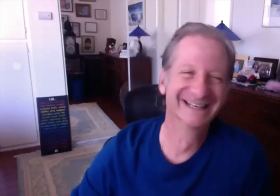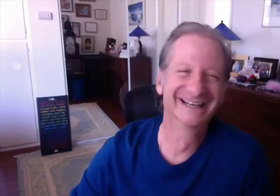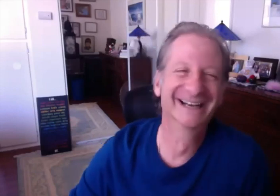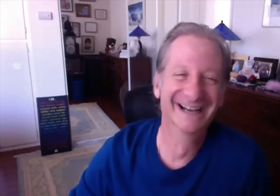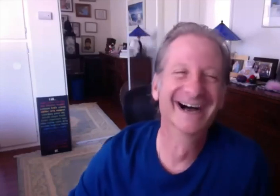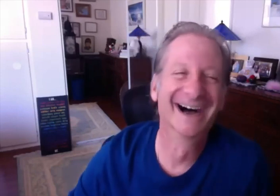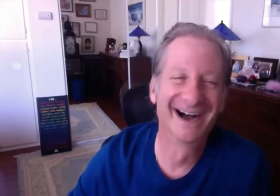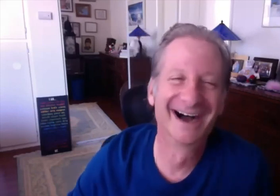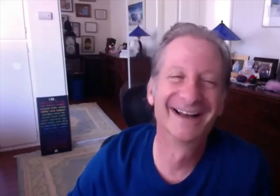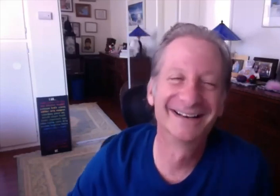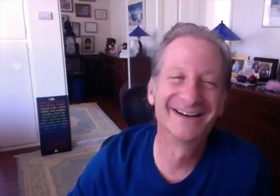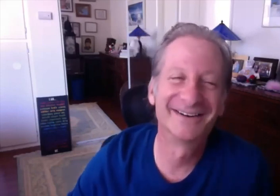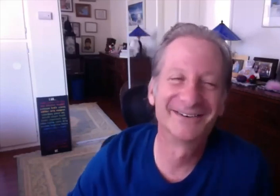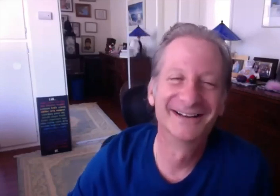[Lexi] Oh, it's been too long. I know.